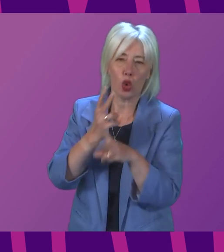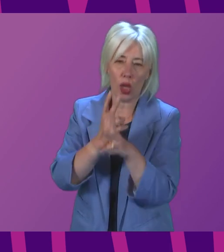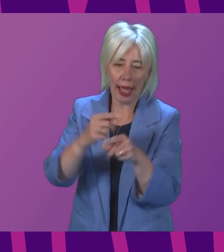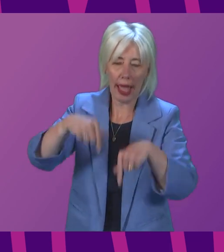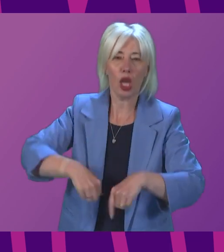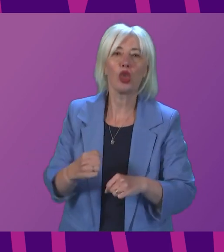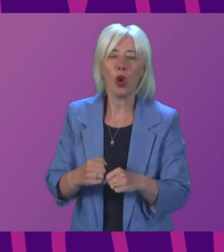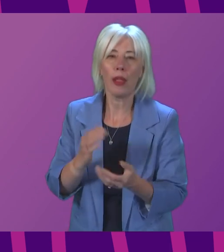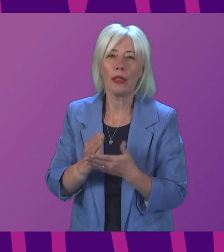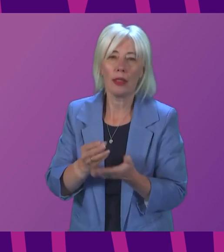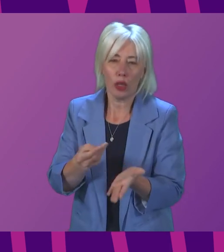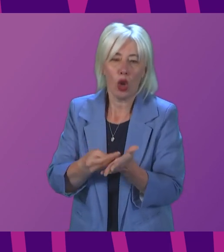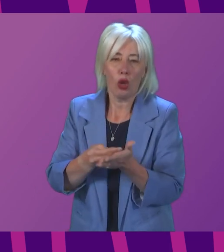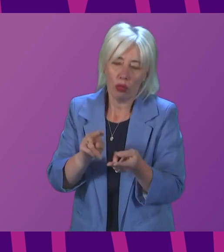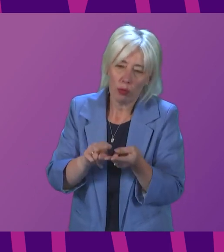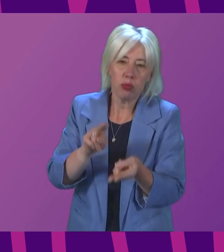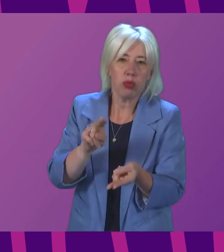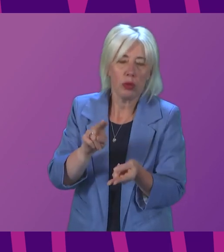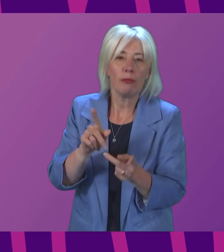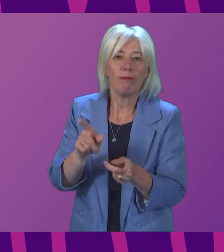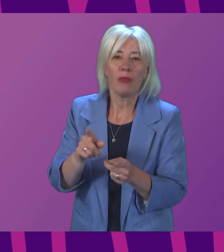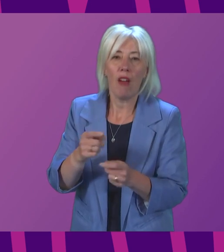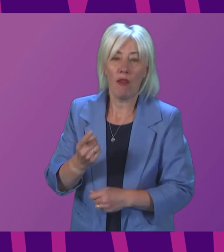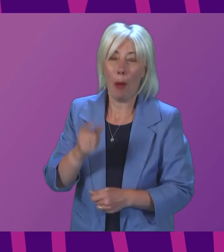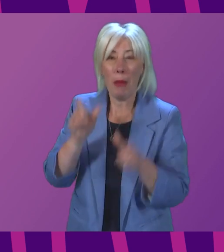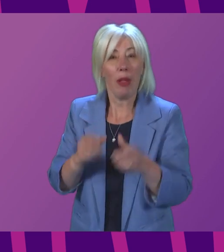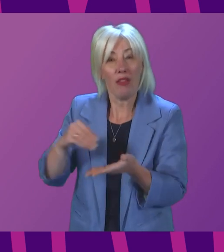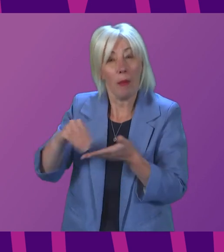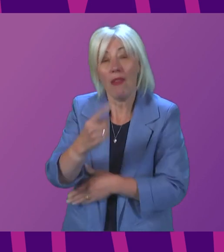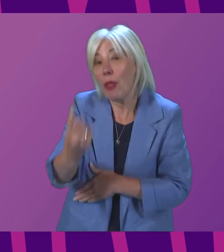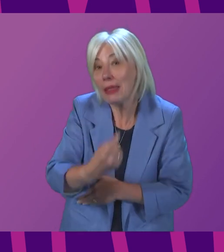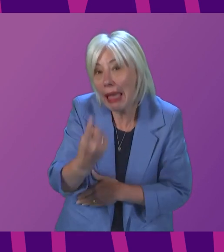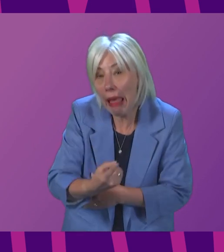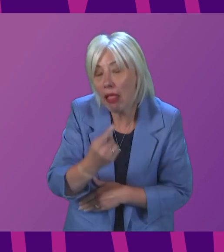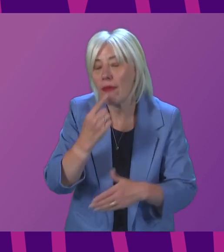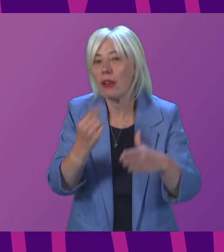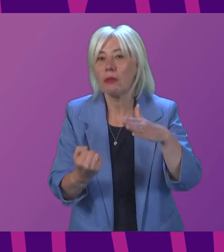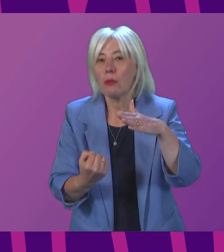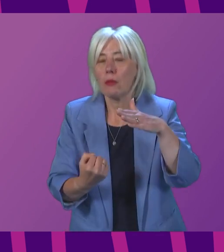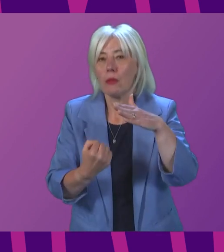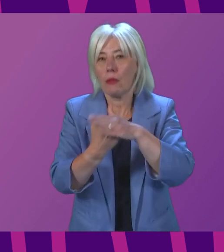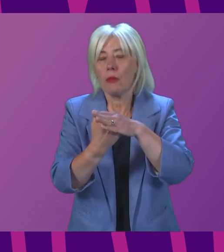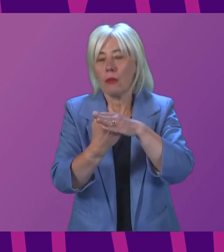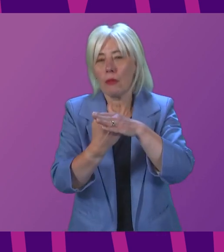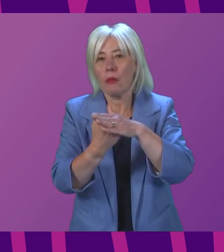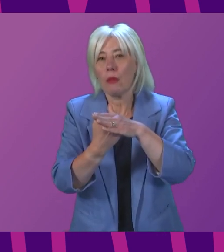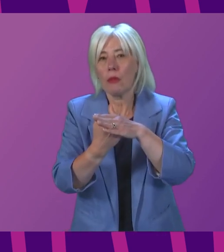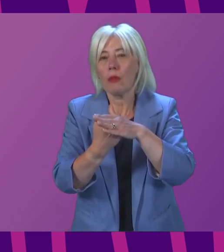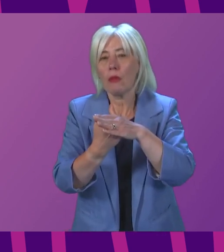we have increased the rates for that. From the point of view of self-funders, the thresholds that apply in Scotland are different